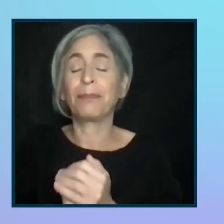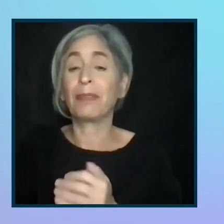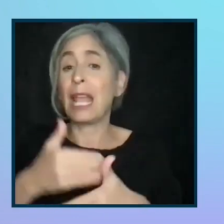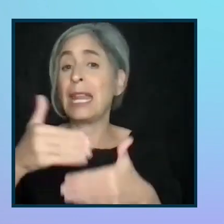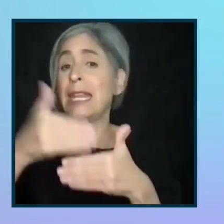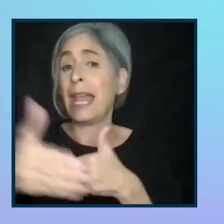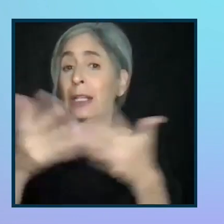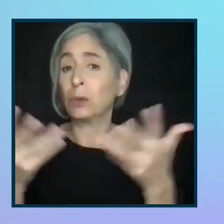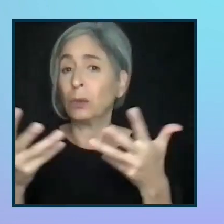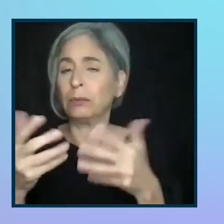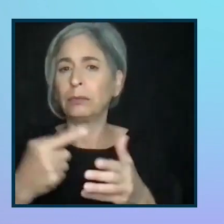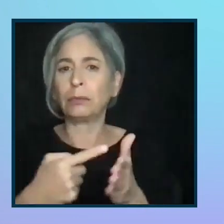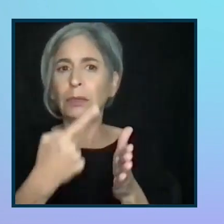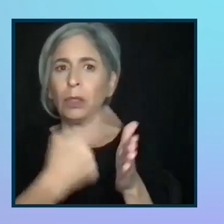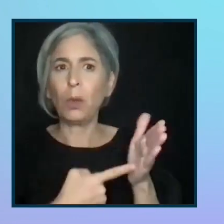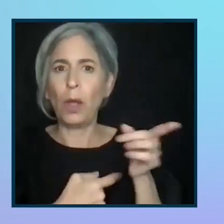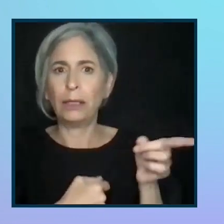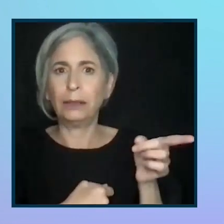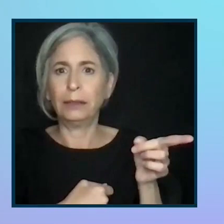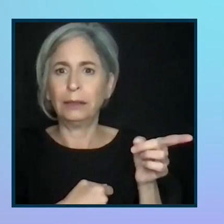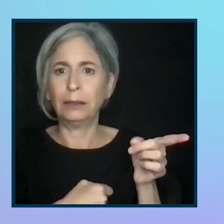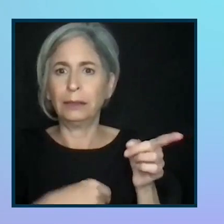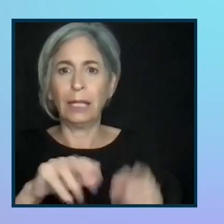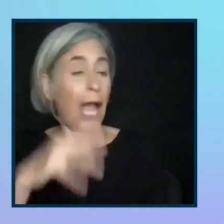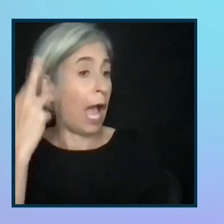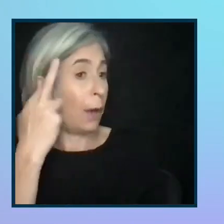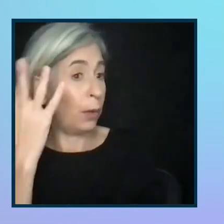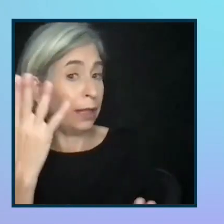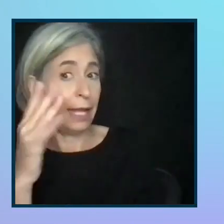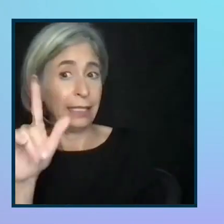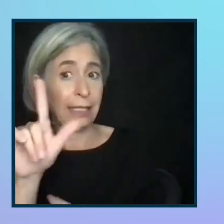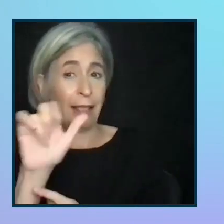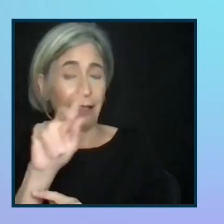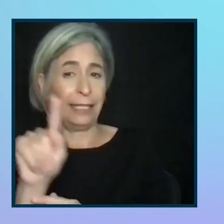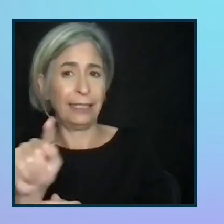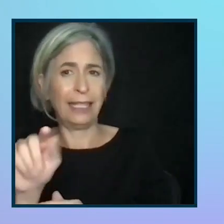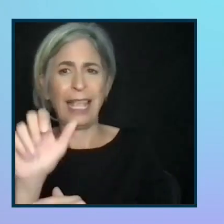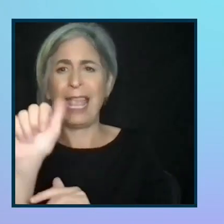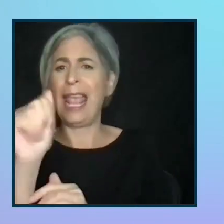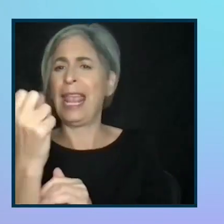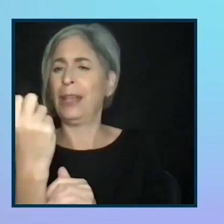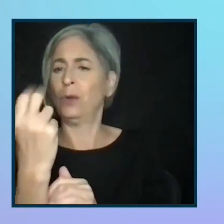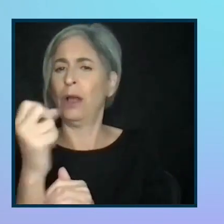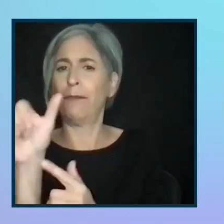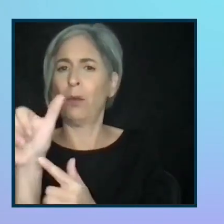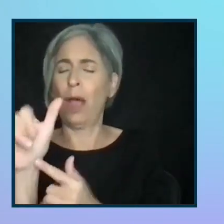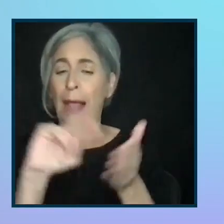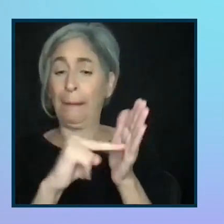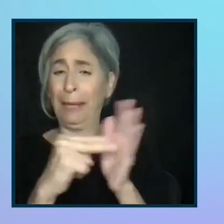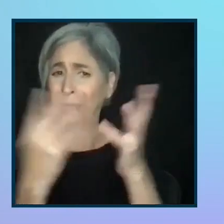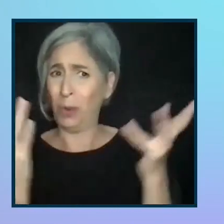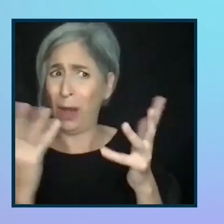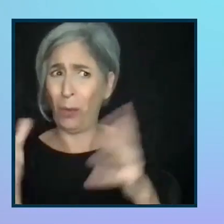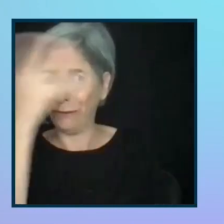So I just realized, I realized we forgot to actually say what A12Y means, and so I just wanna make sure that. Please go ahead.